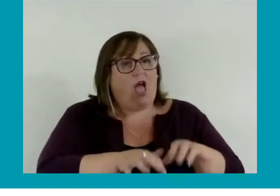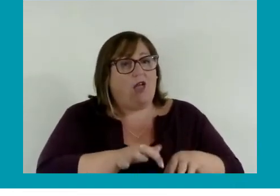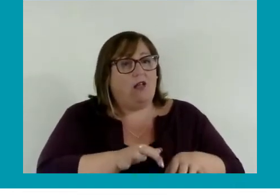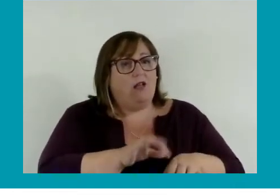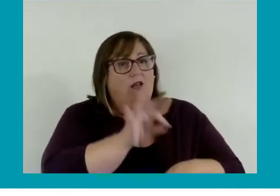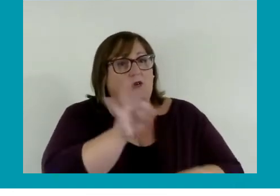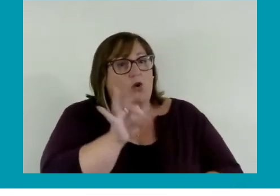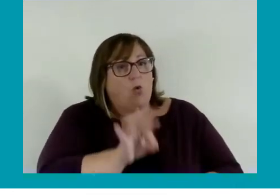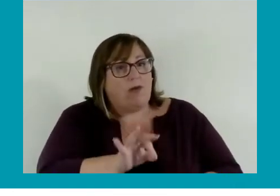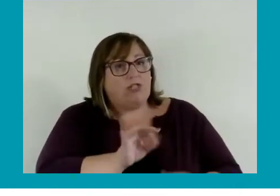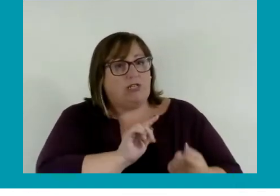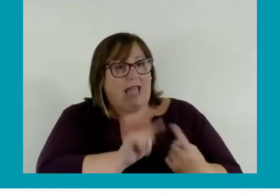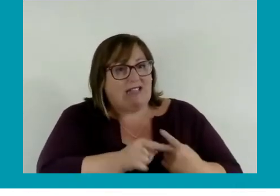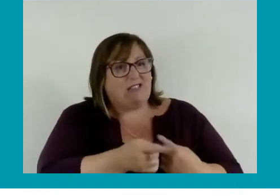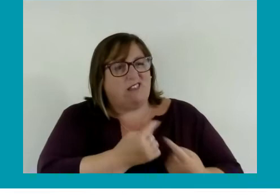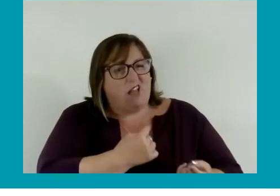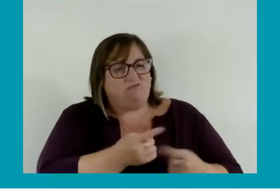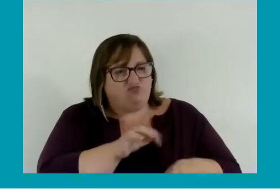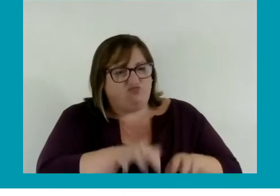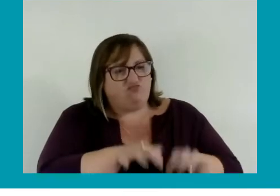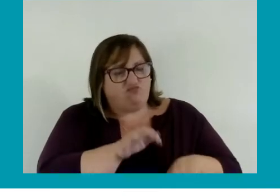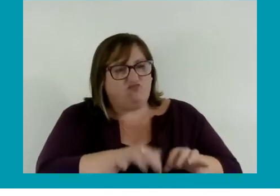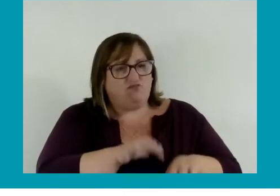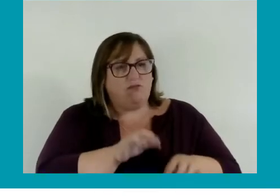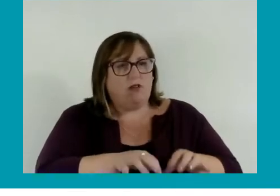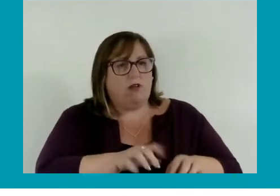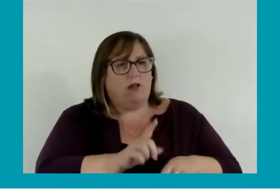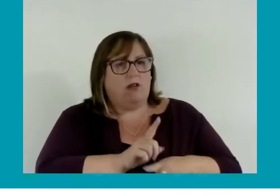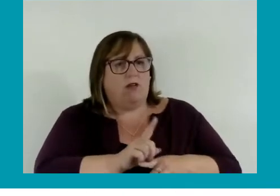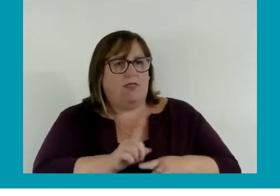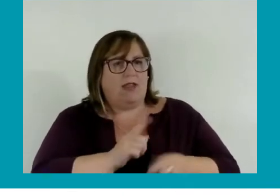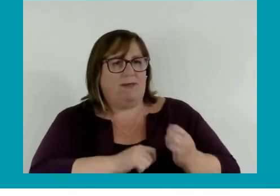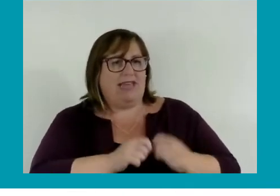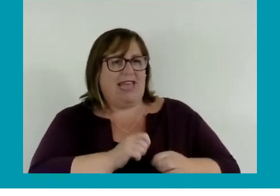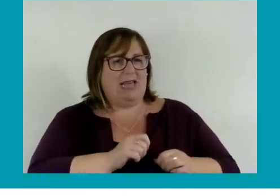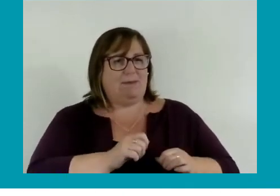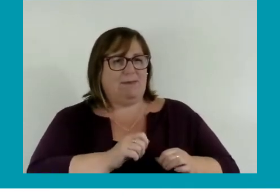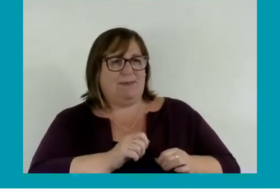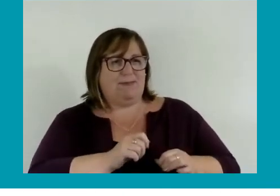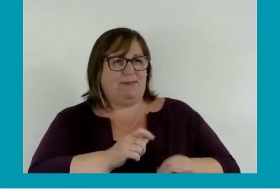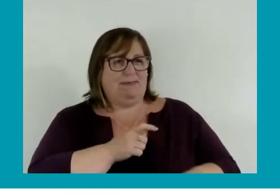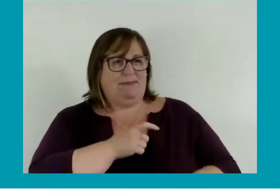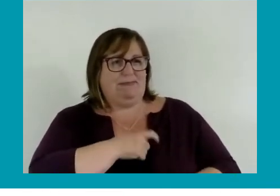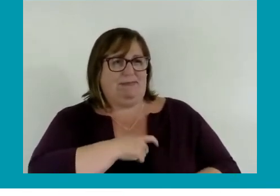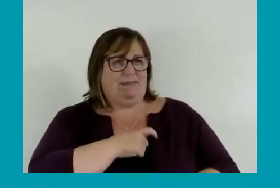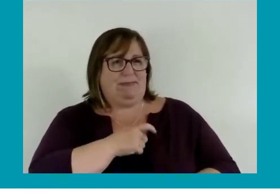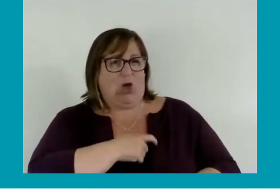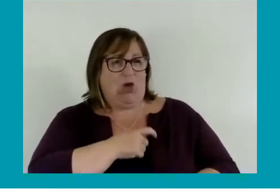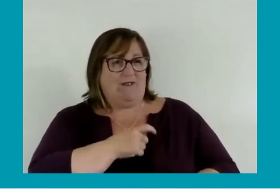nervous because there were some um yes and no questions but they spoke them out loud to me like